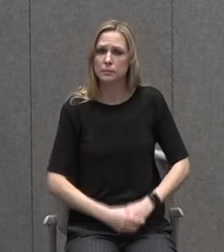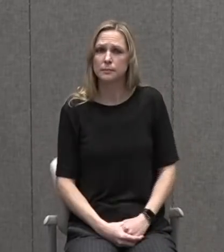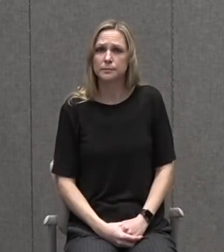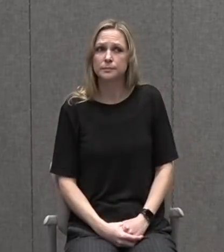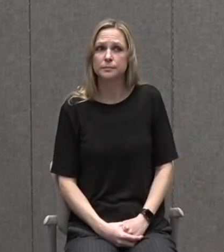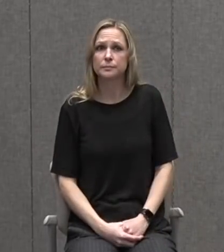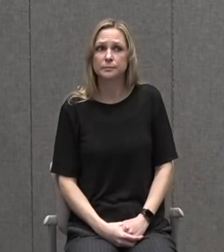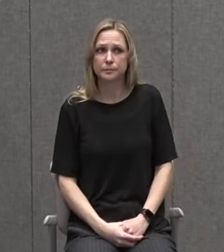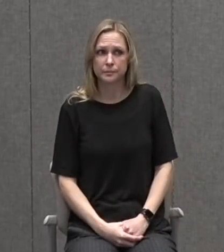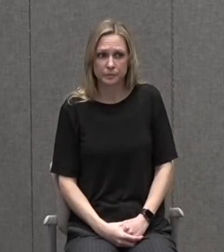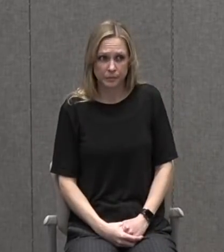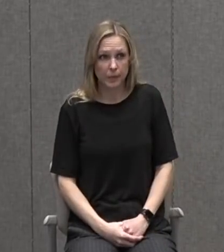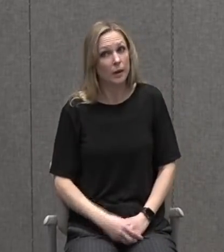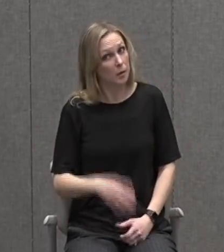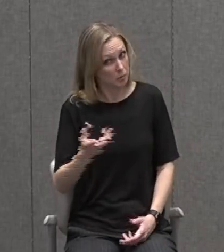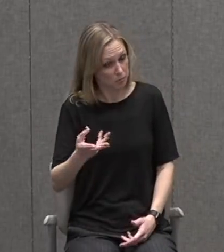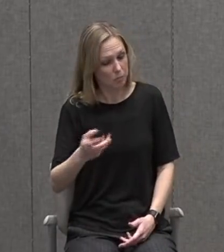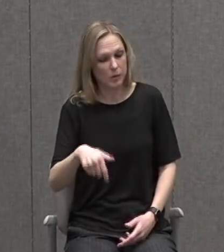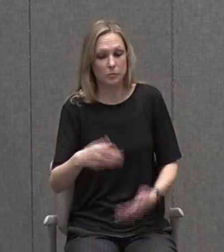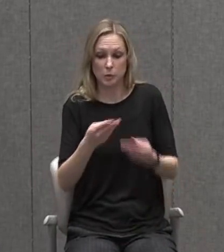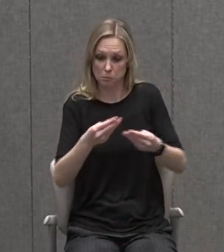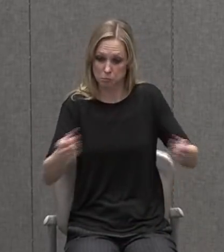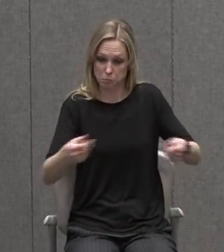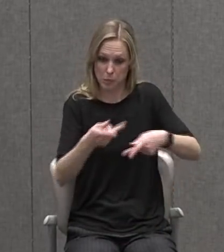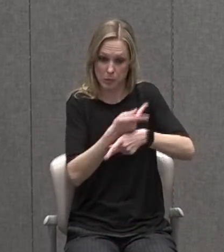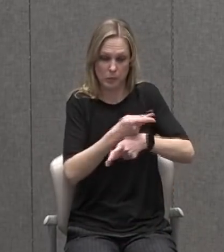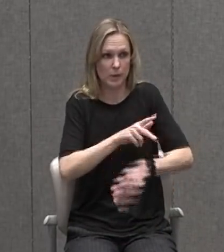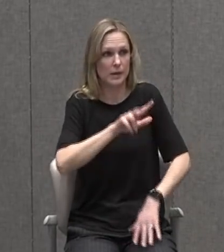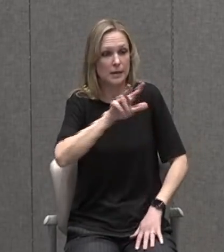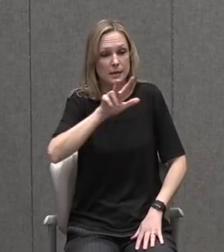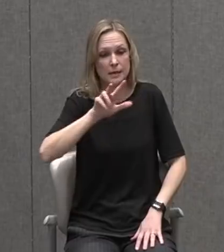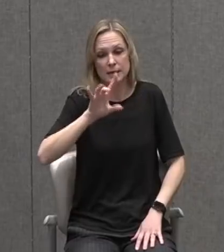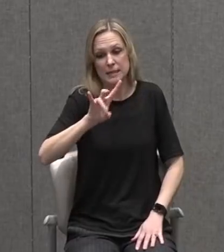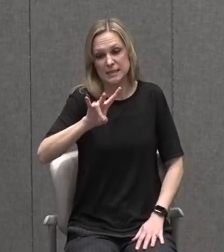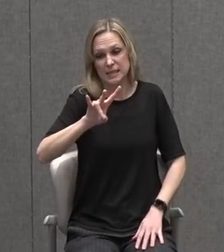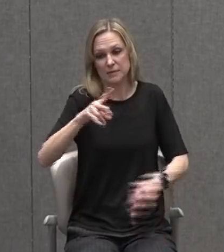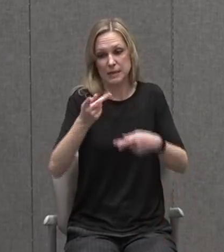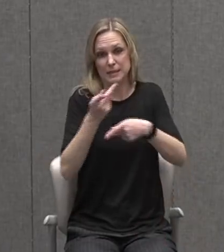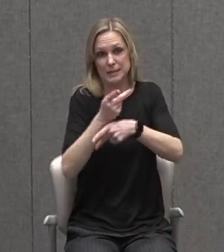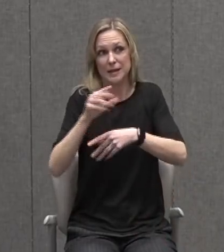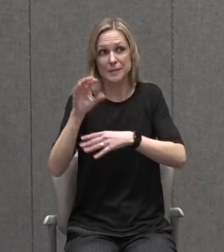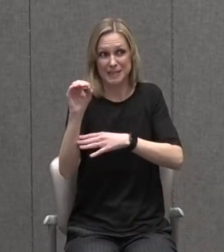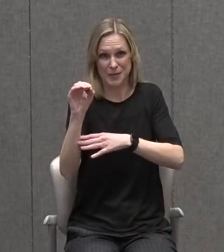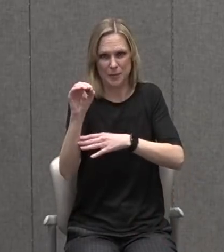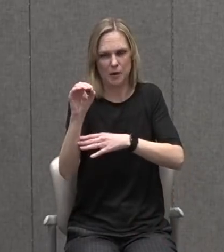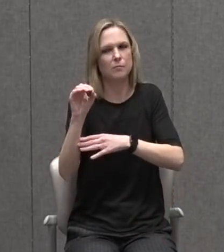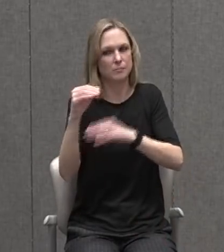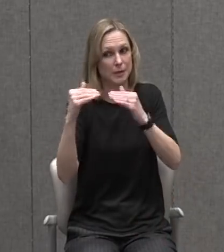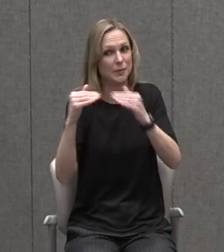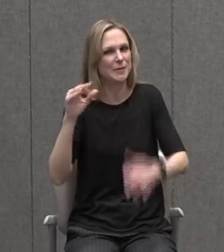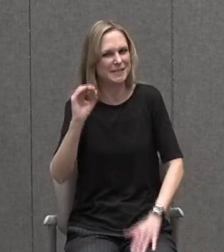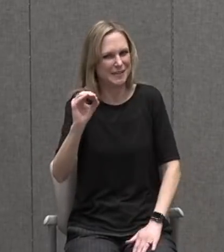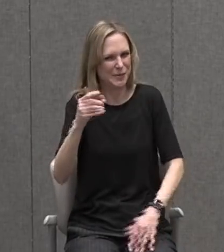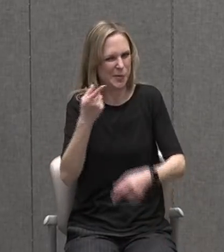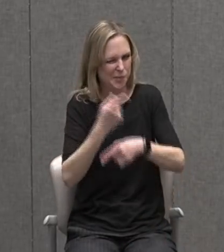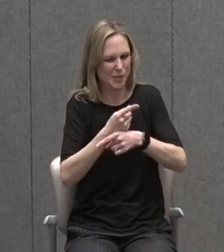All right, we have to do our multiplication first, right? Seven times zero is, you got it, zero, plus three.